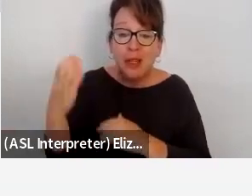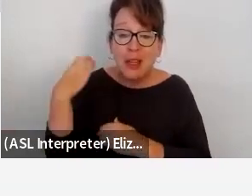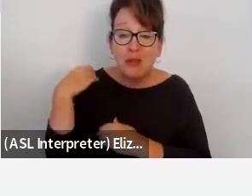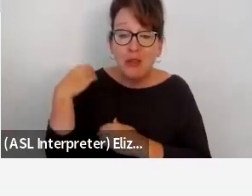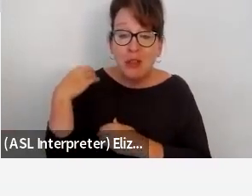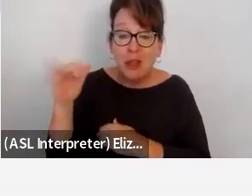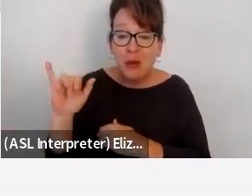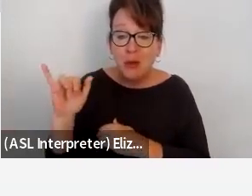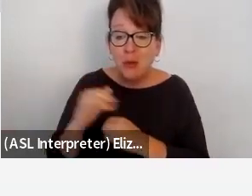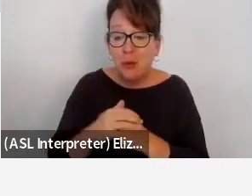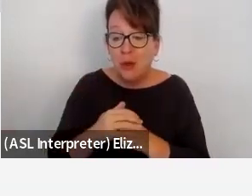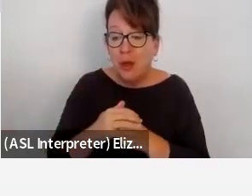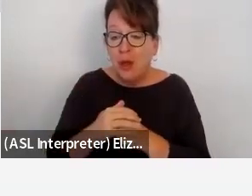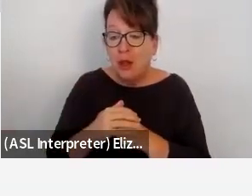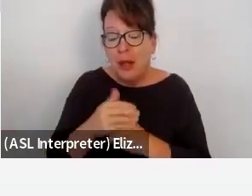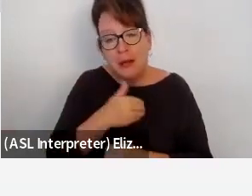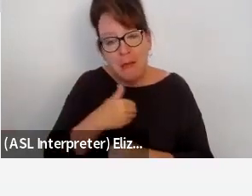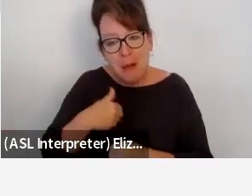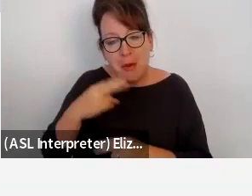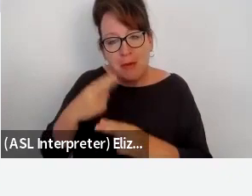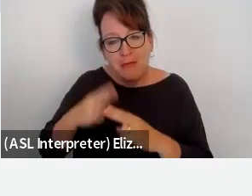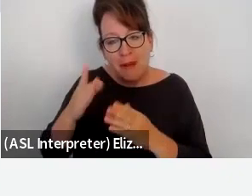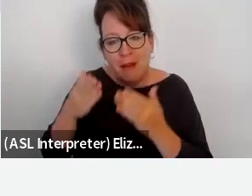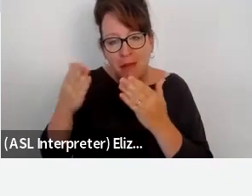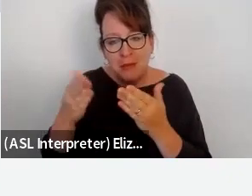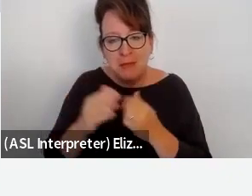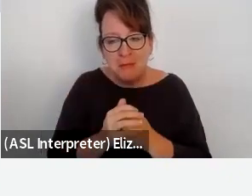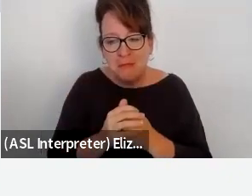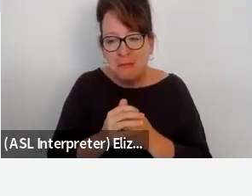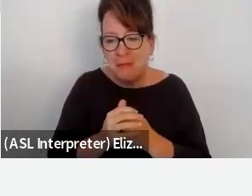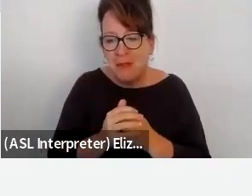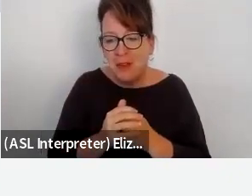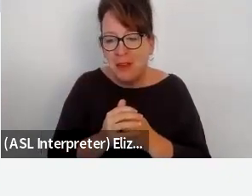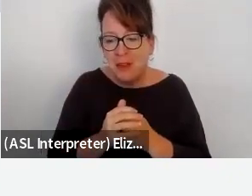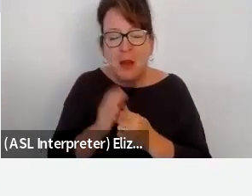a few of you to share some of your thoughts again on technical assistance webinars. What